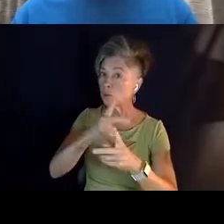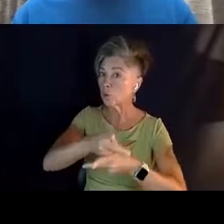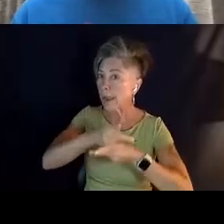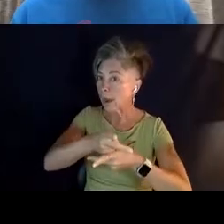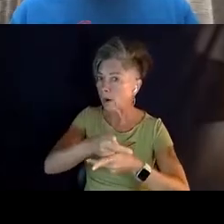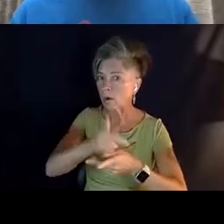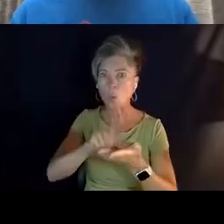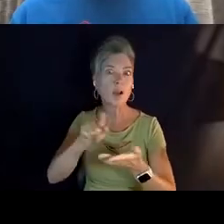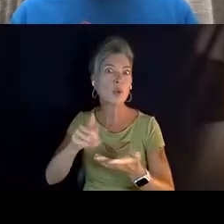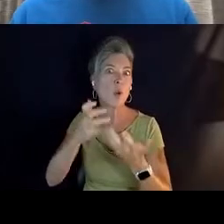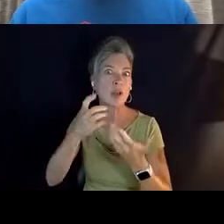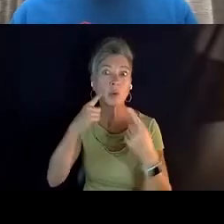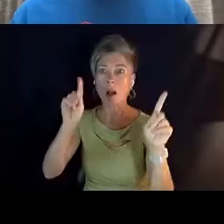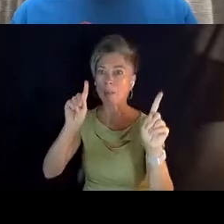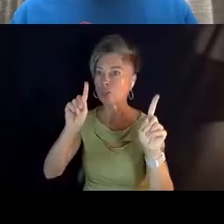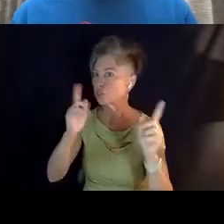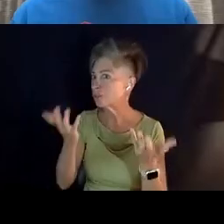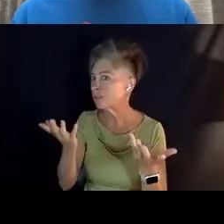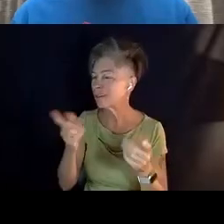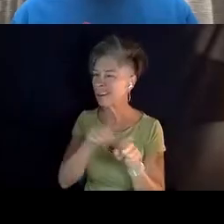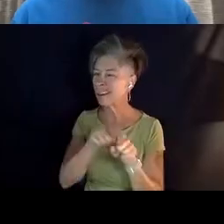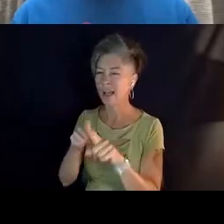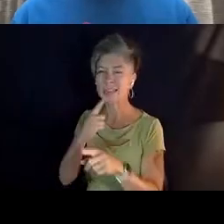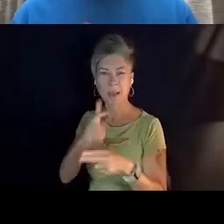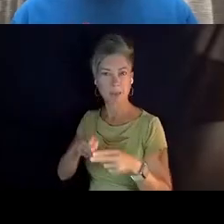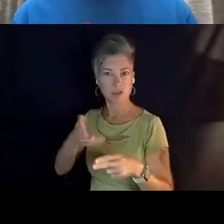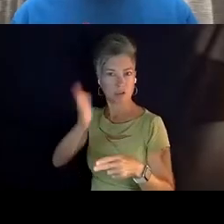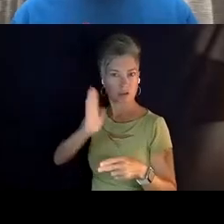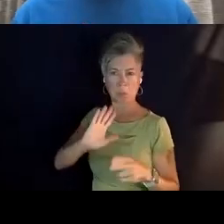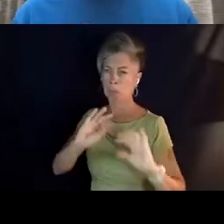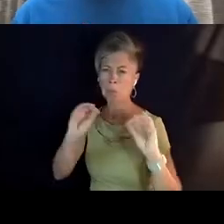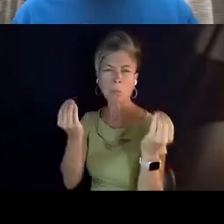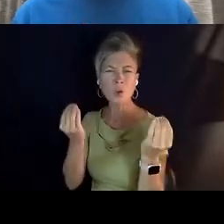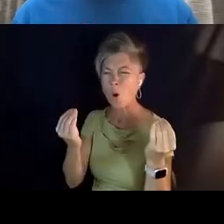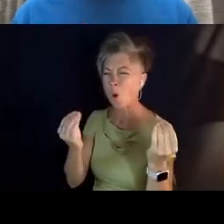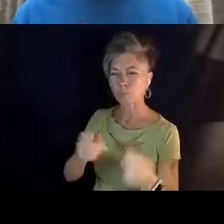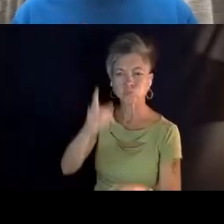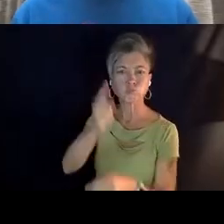So as I had mentioned earliest, there's no recipe, and some people will come in